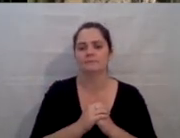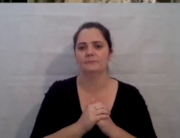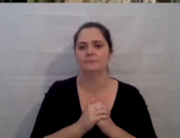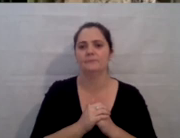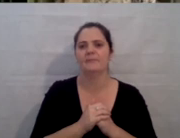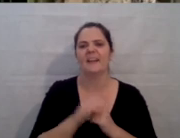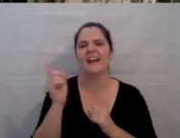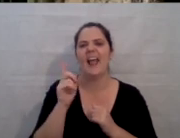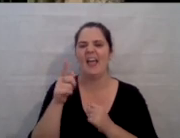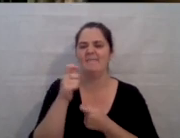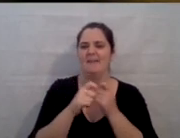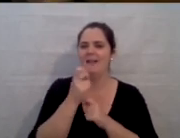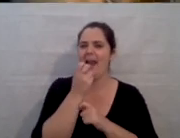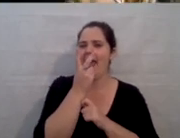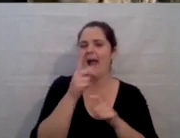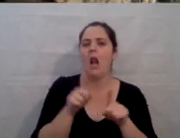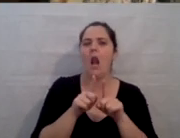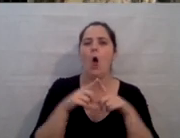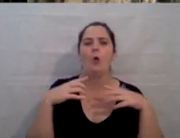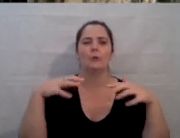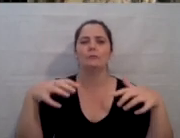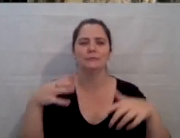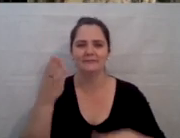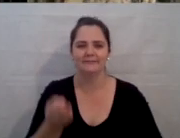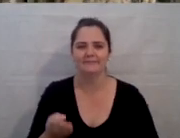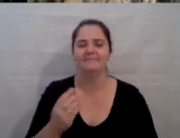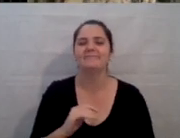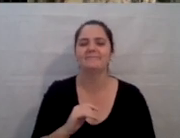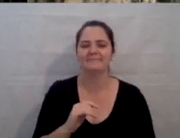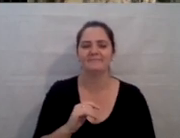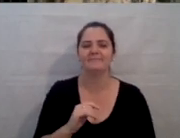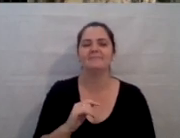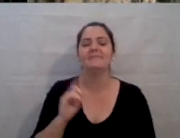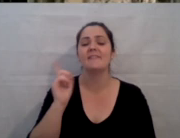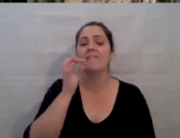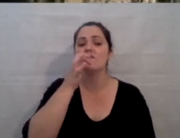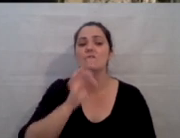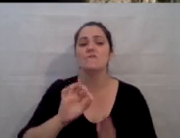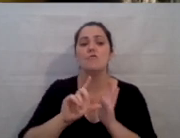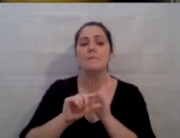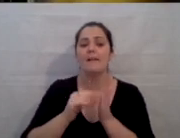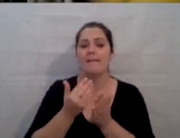just see that ghost and now we'll go into the final couple of minutes. What I want to do now is go and emphasise what we talked about with the